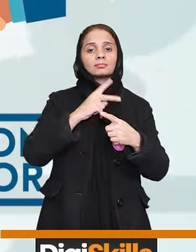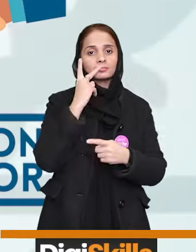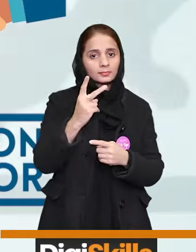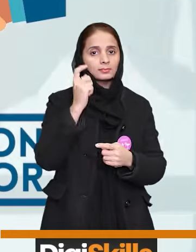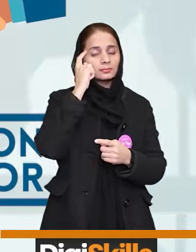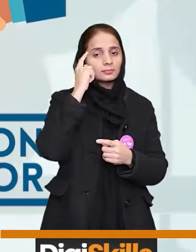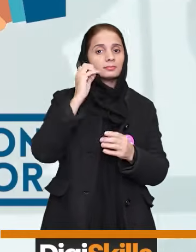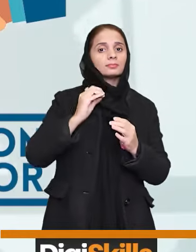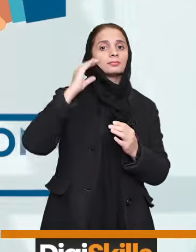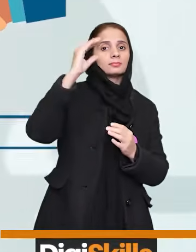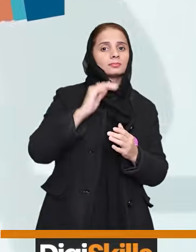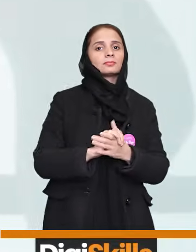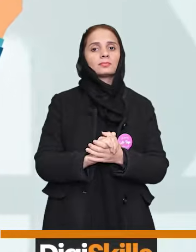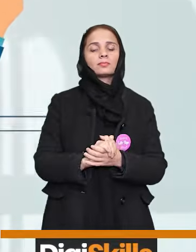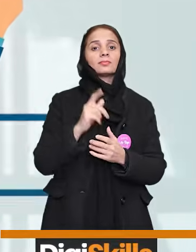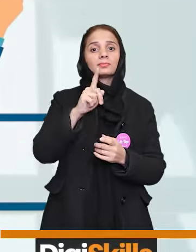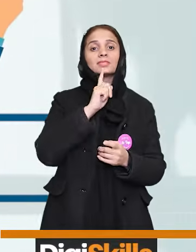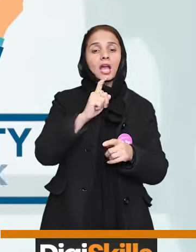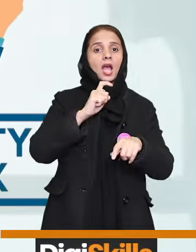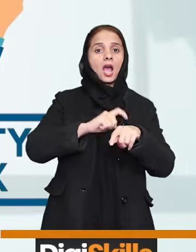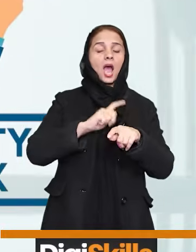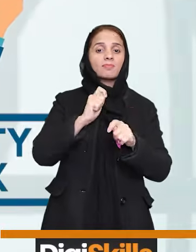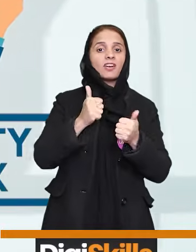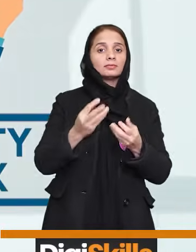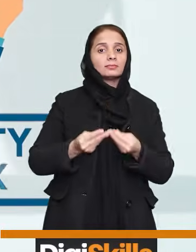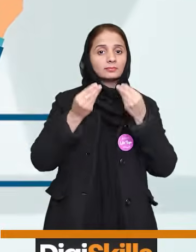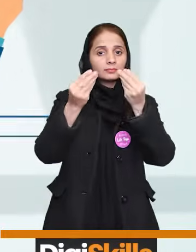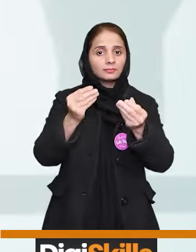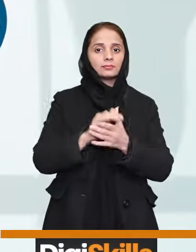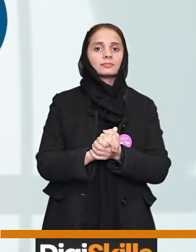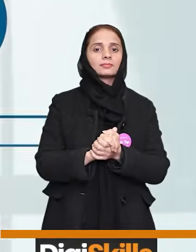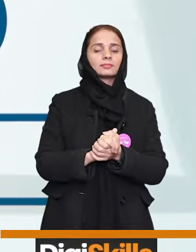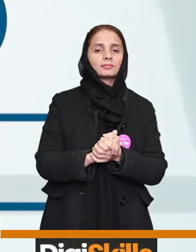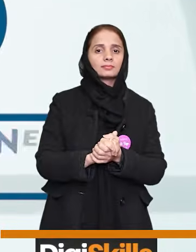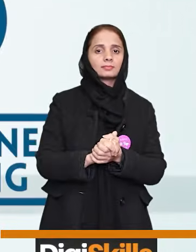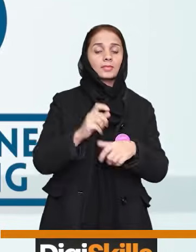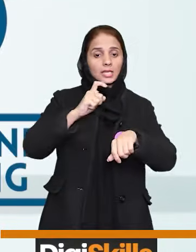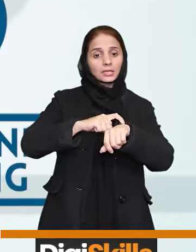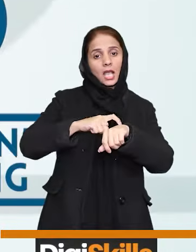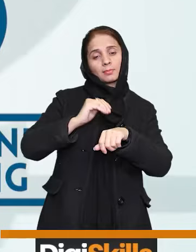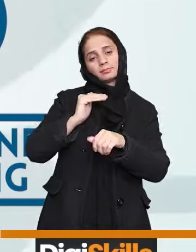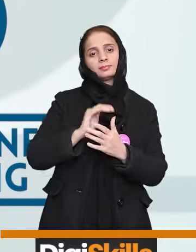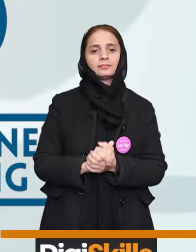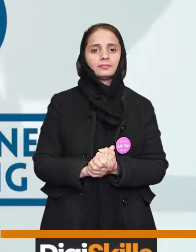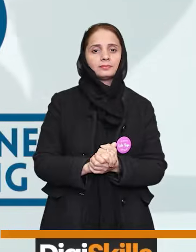They expect freelancer to give quality work based on agreed timeline.